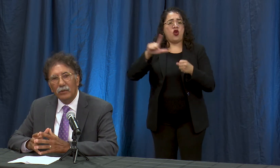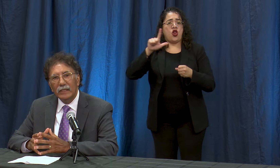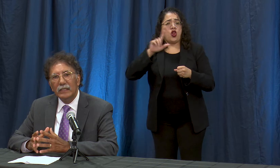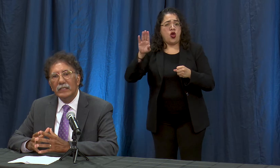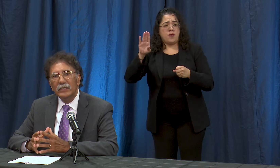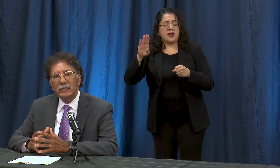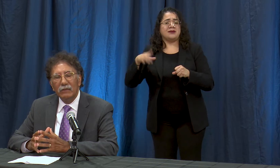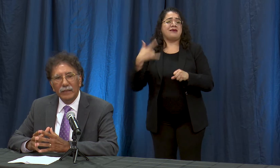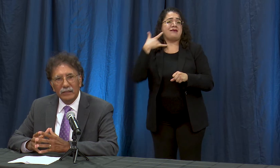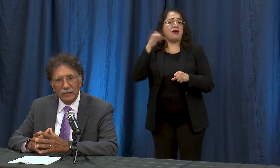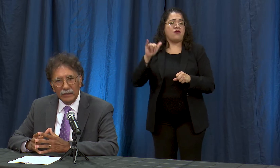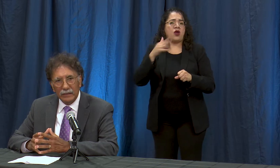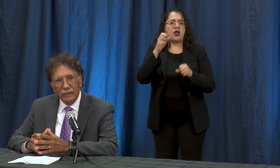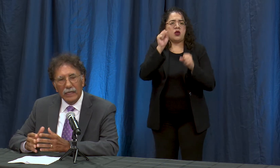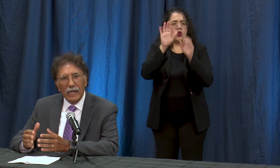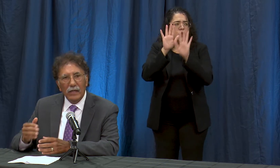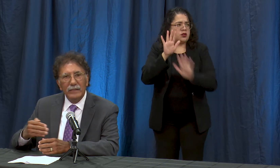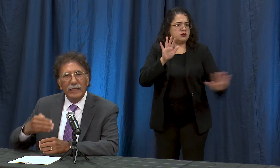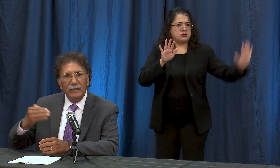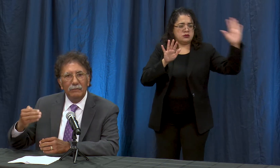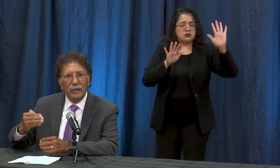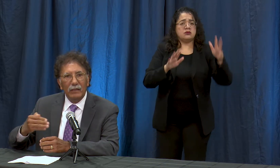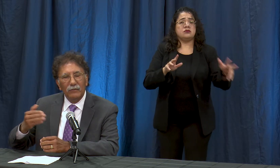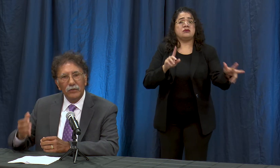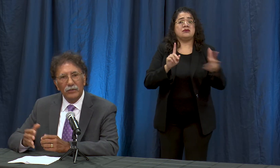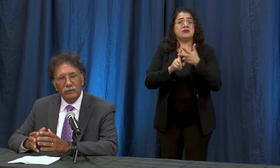three - the decisions that we make today, how does that impact our future growth